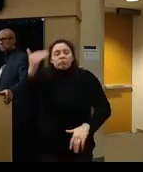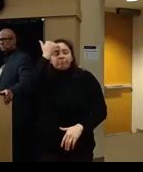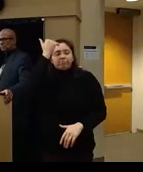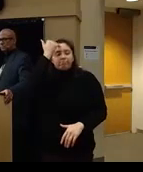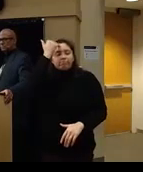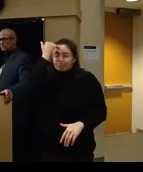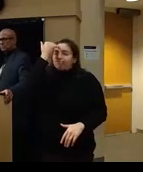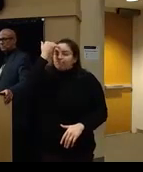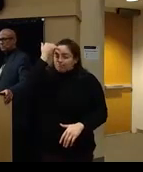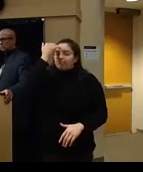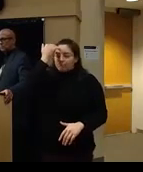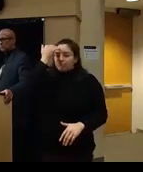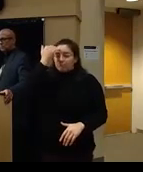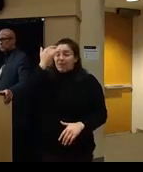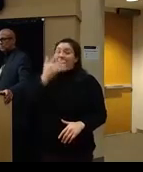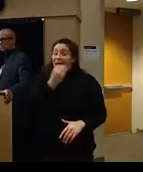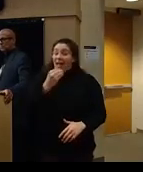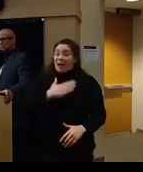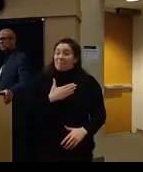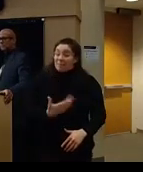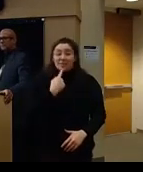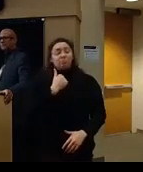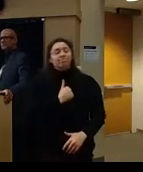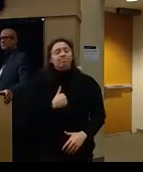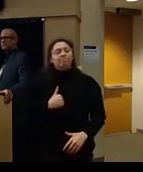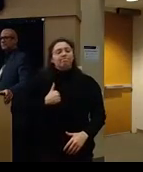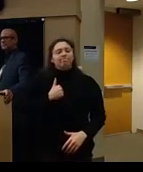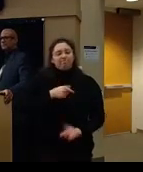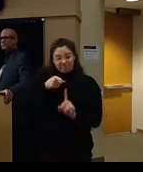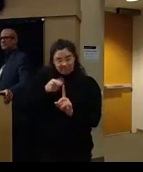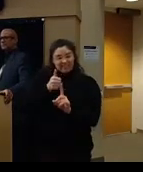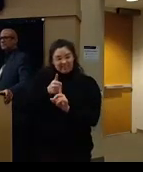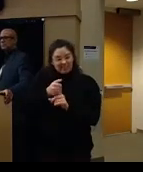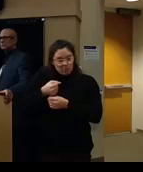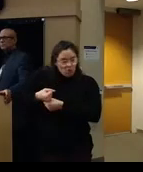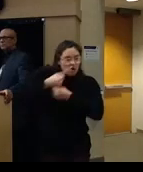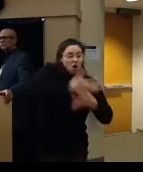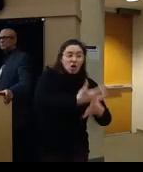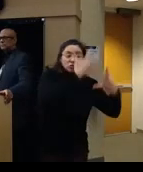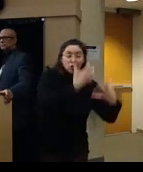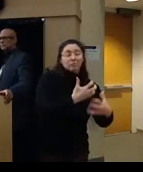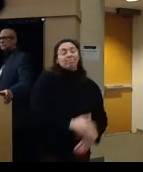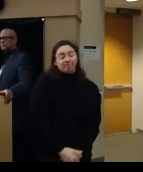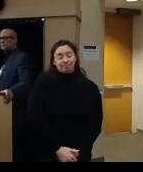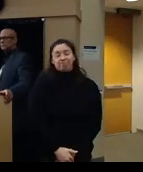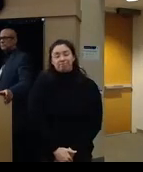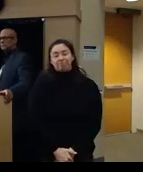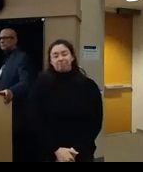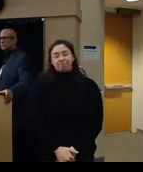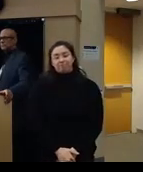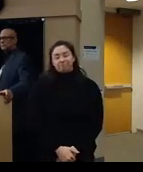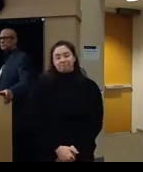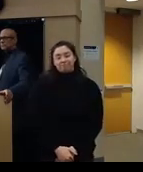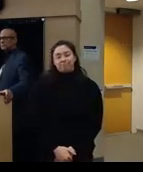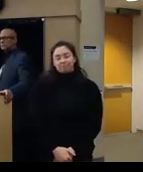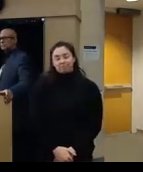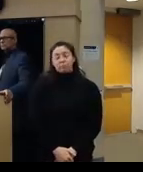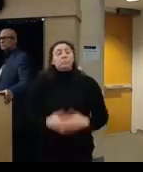some extent admitted in its apology that it contributed to the darkness now within this